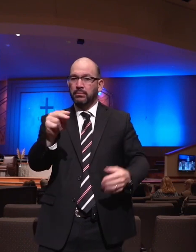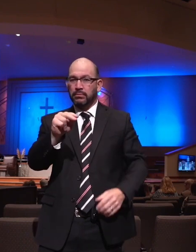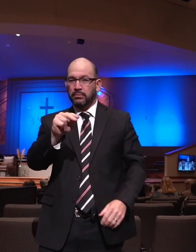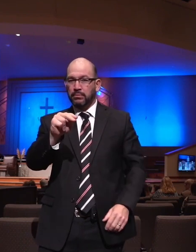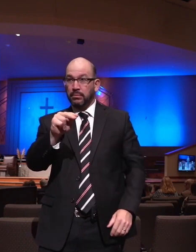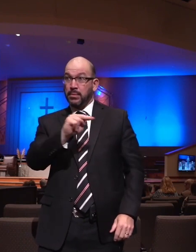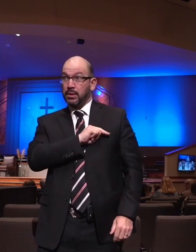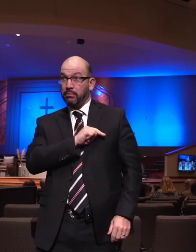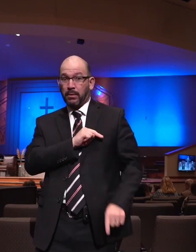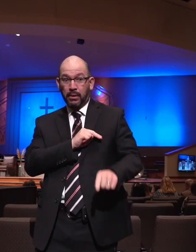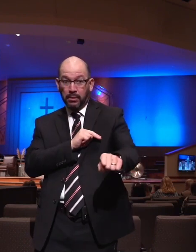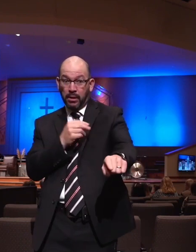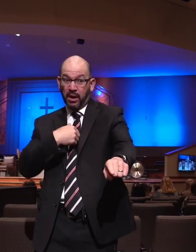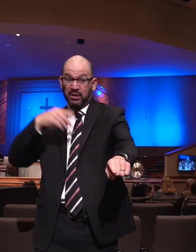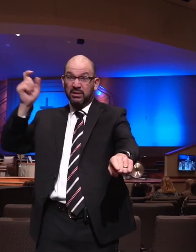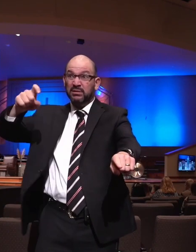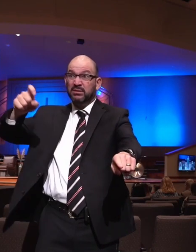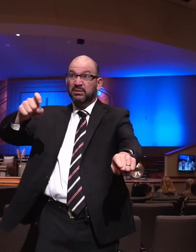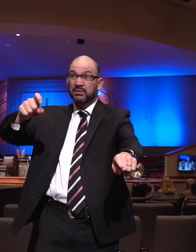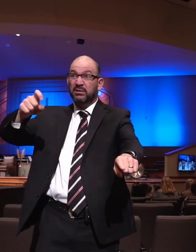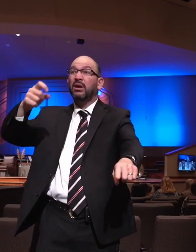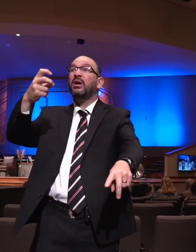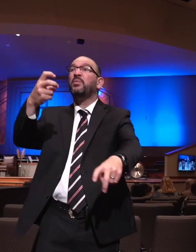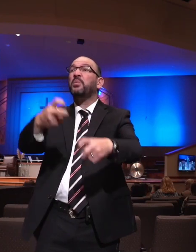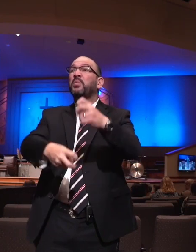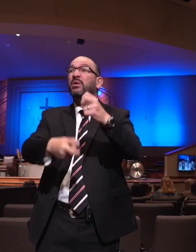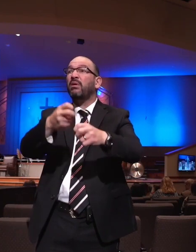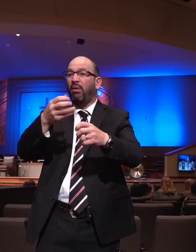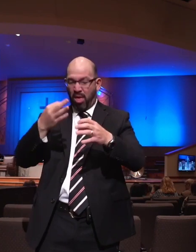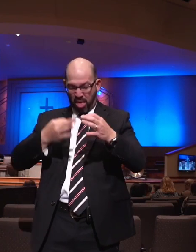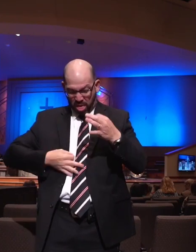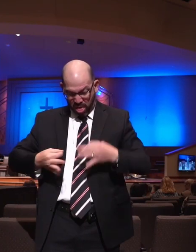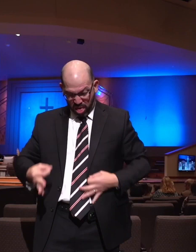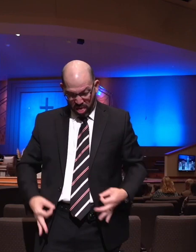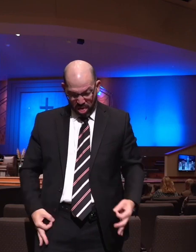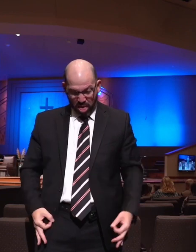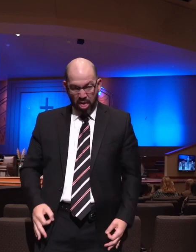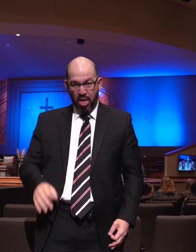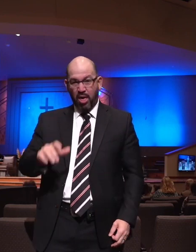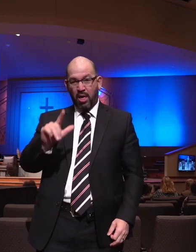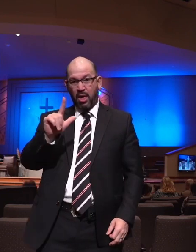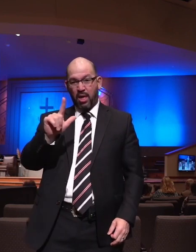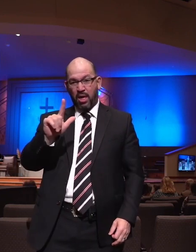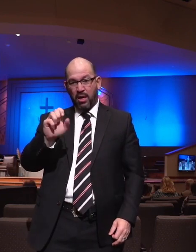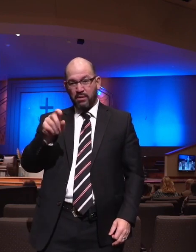Naaman is a leper and as great as man as he is he's going to die of this leprosy